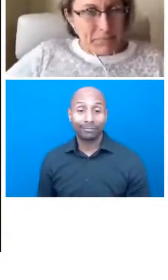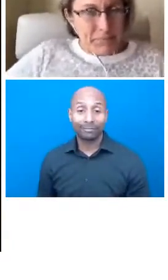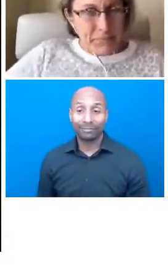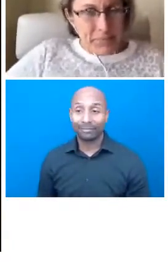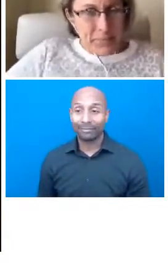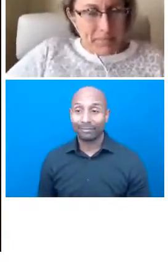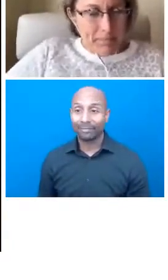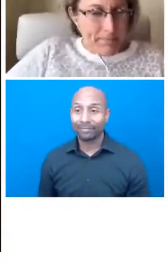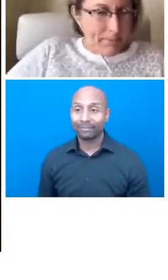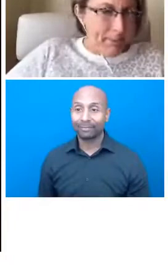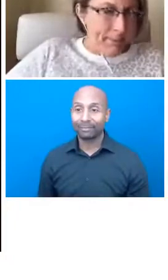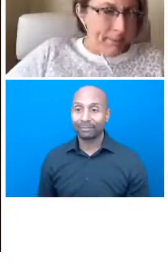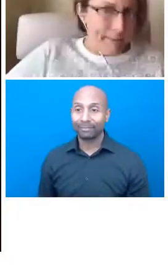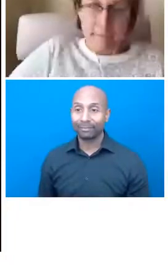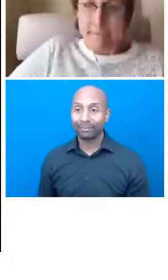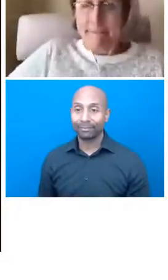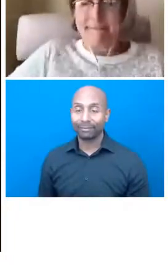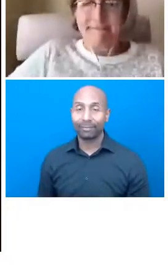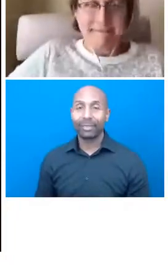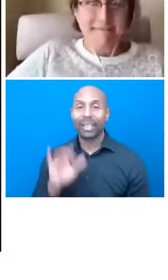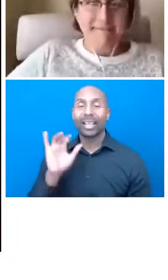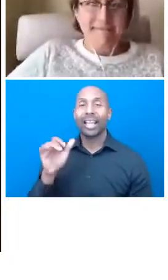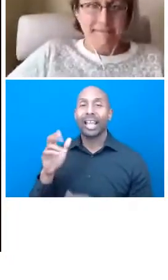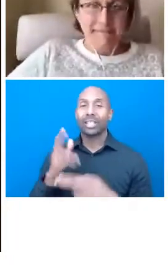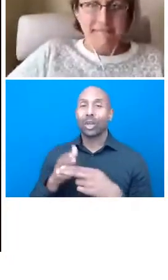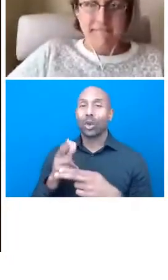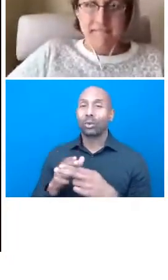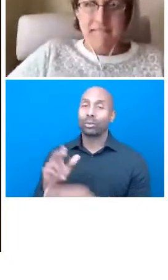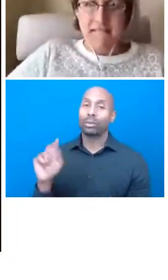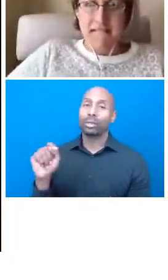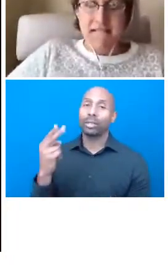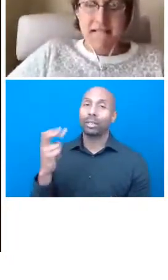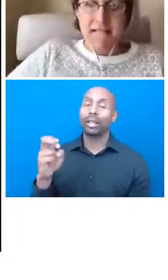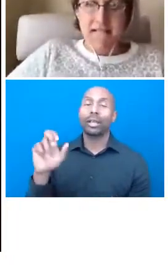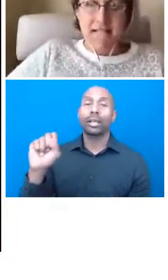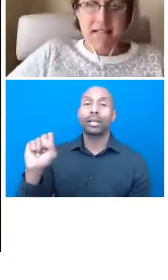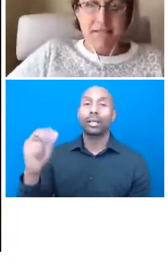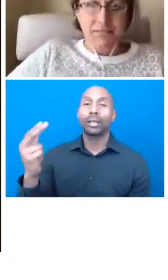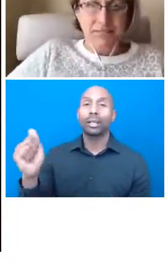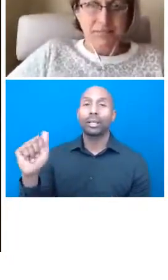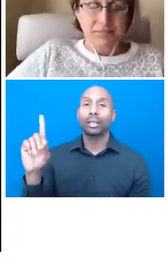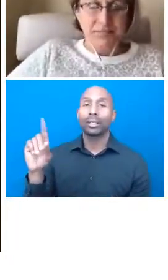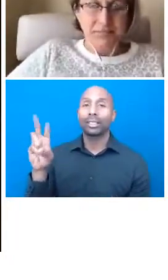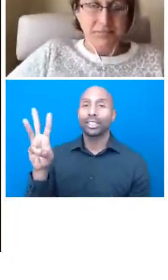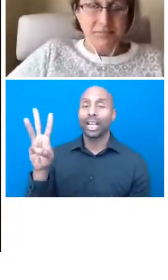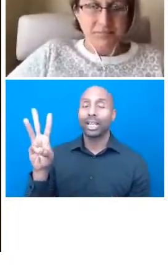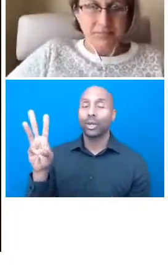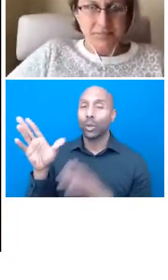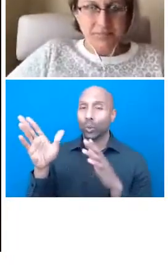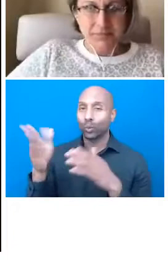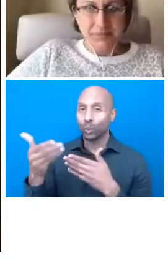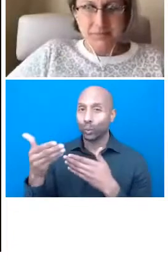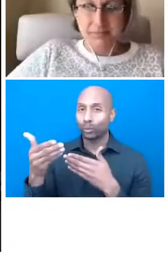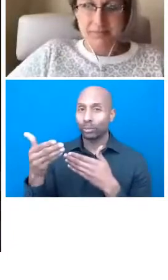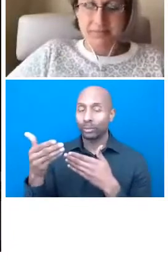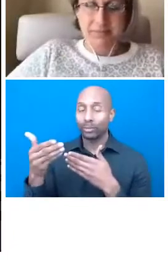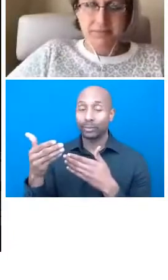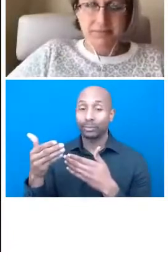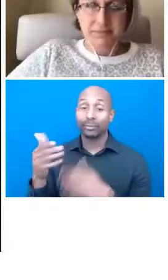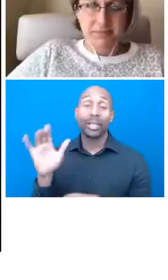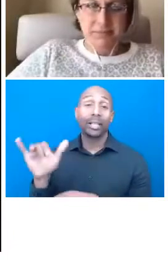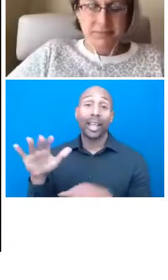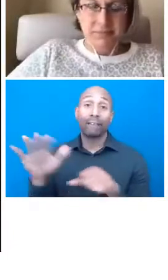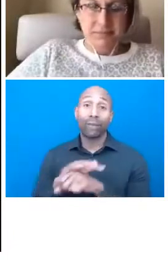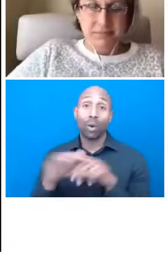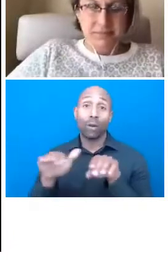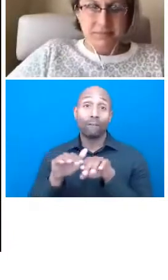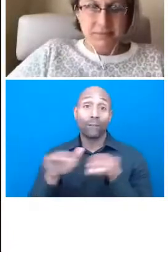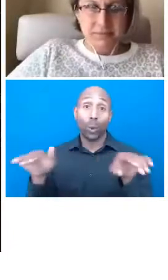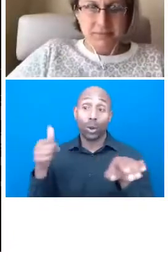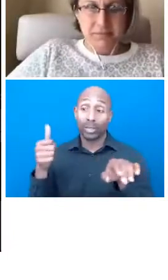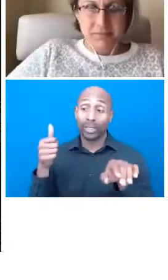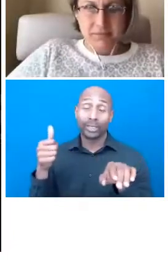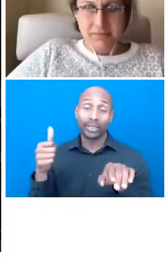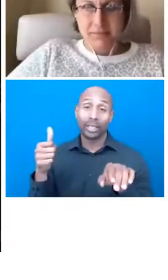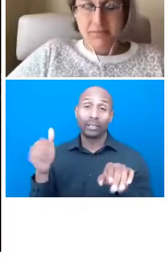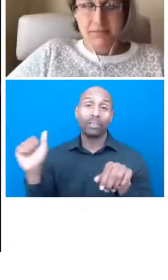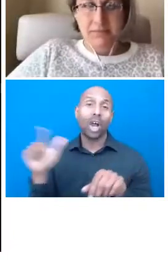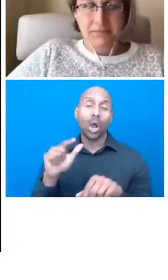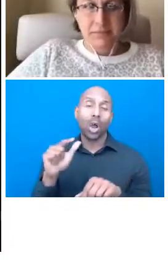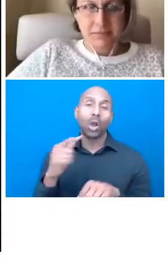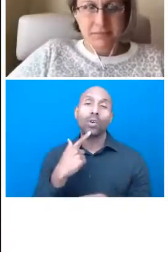This whole floor is basically all redlining maps.